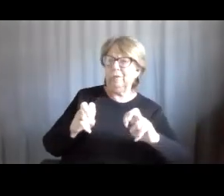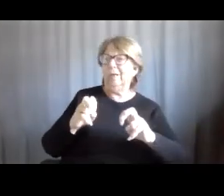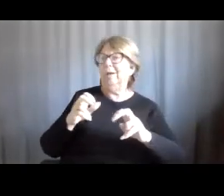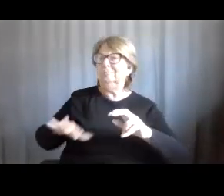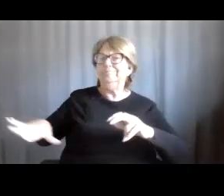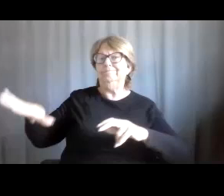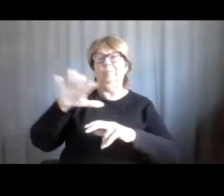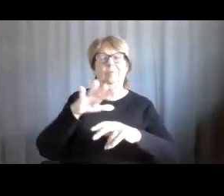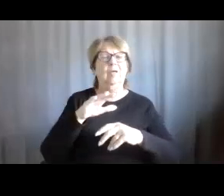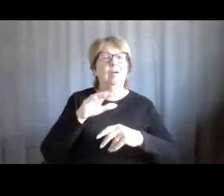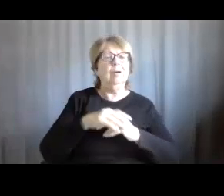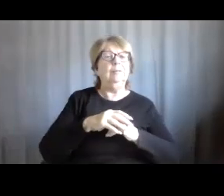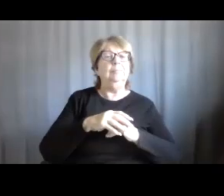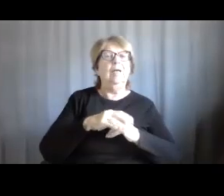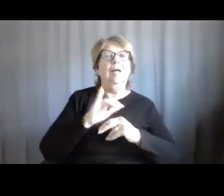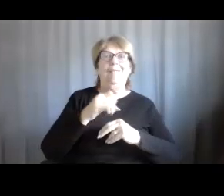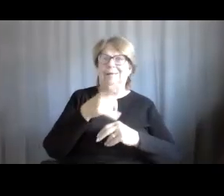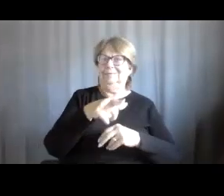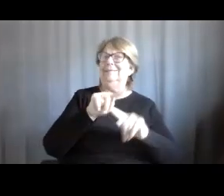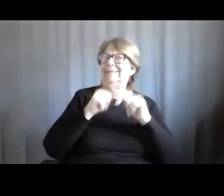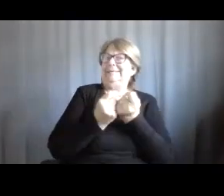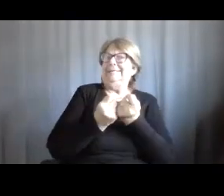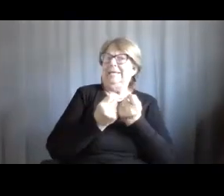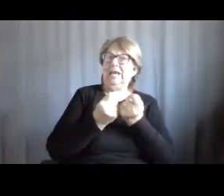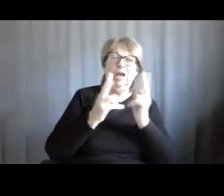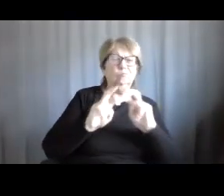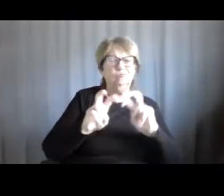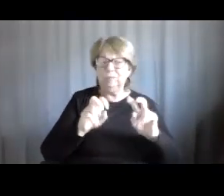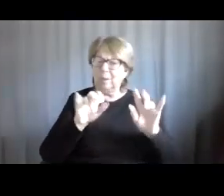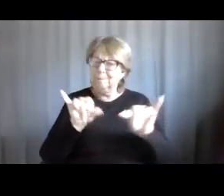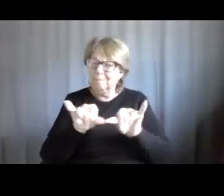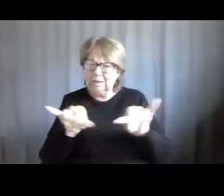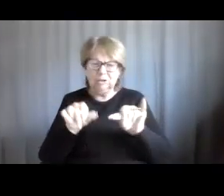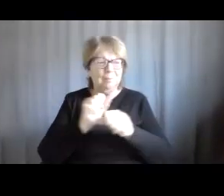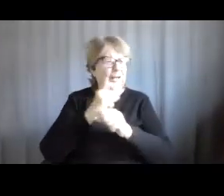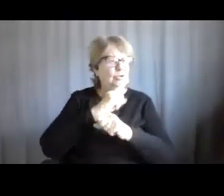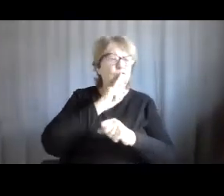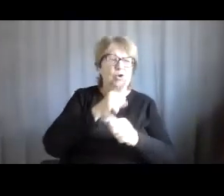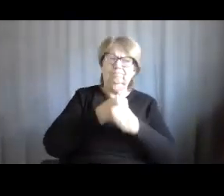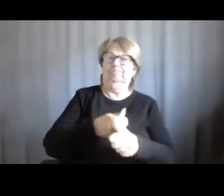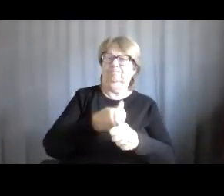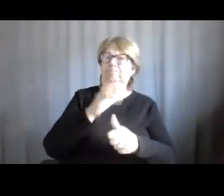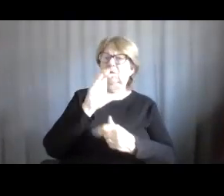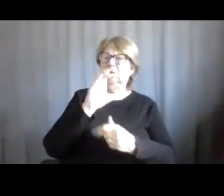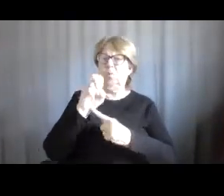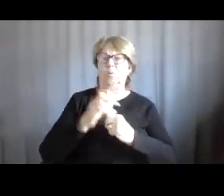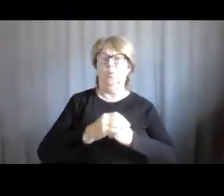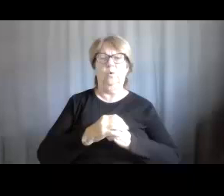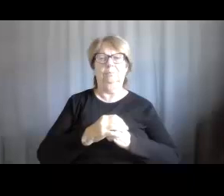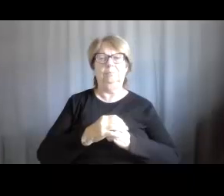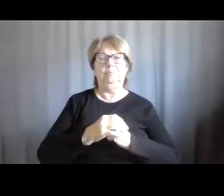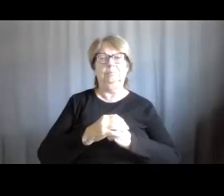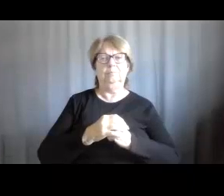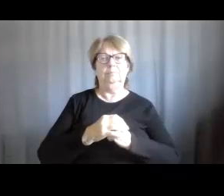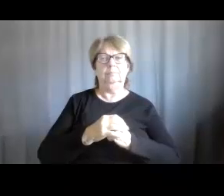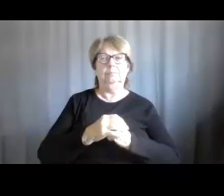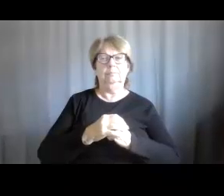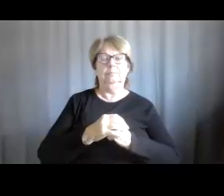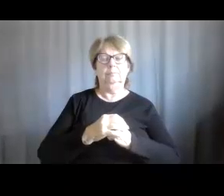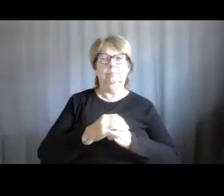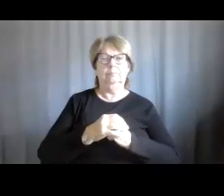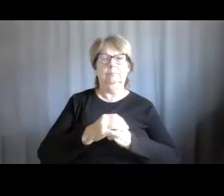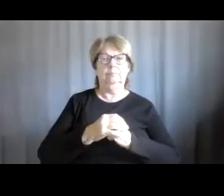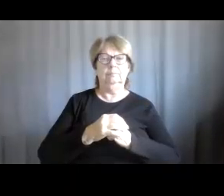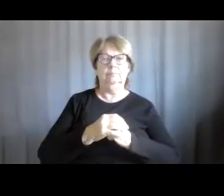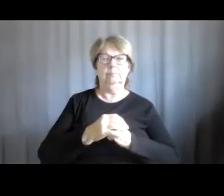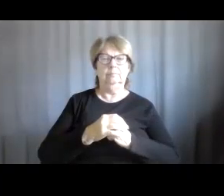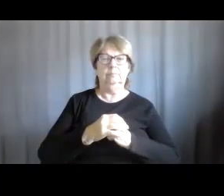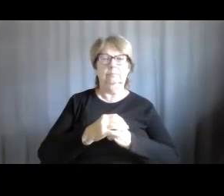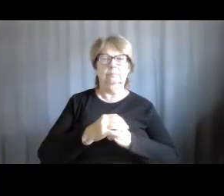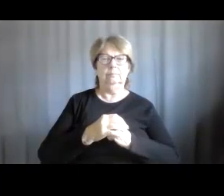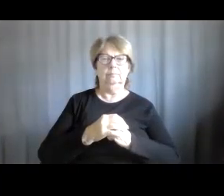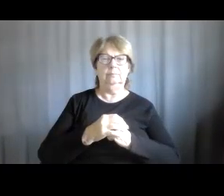measuring one of our accessible parking stalls to check for code compliance.